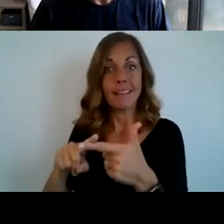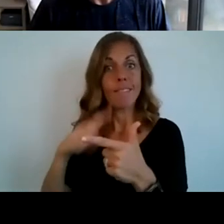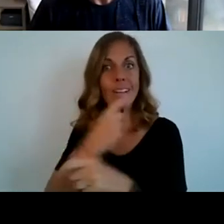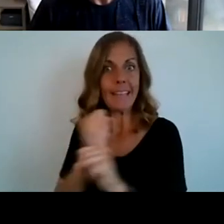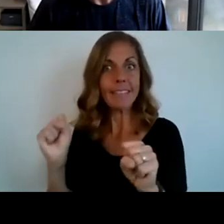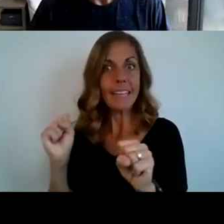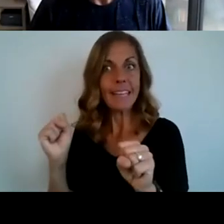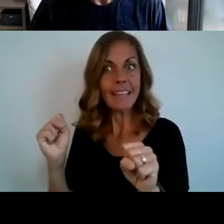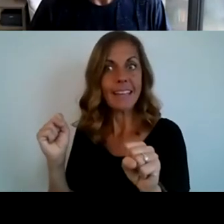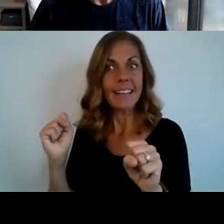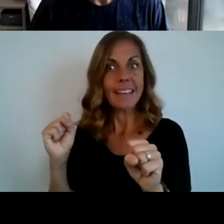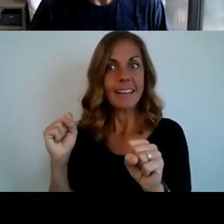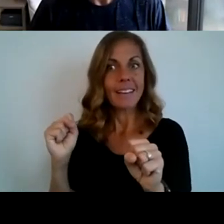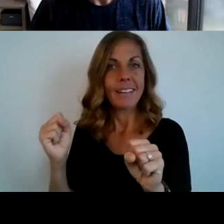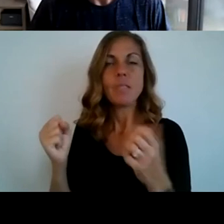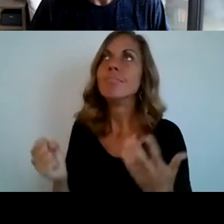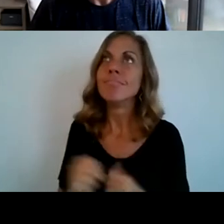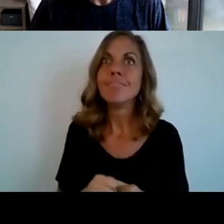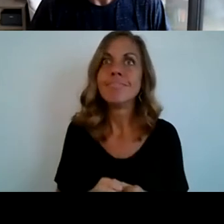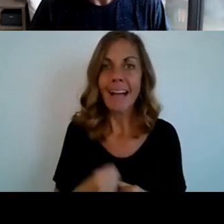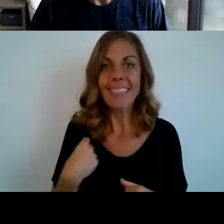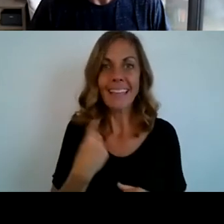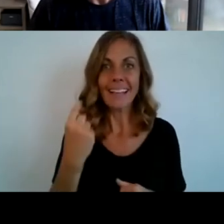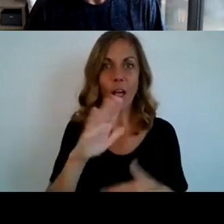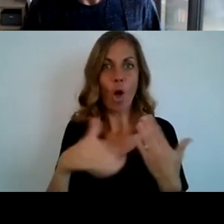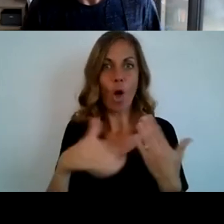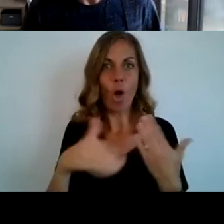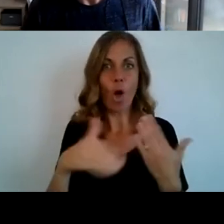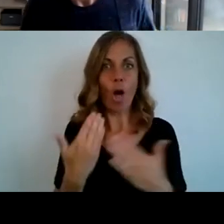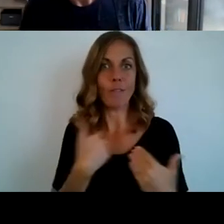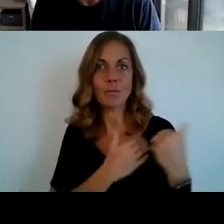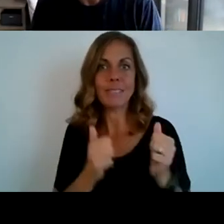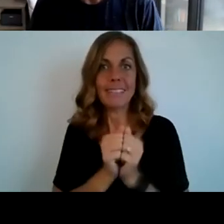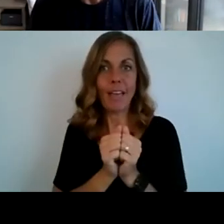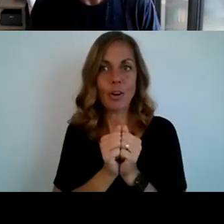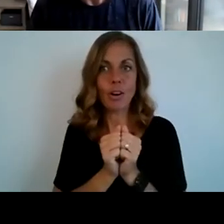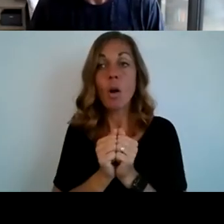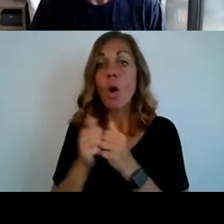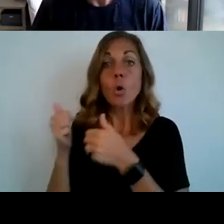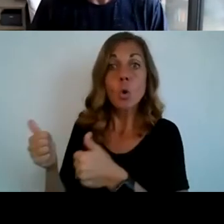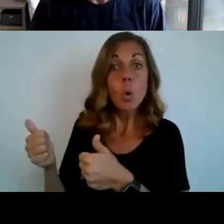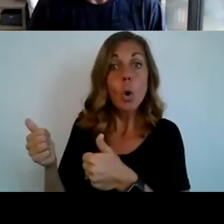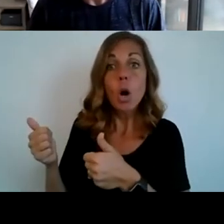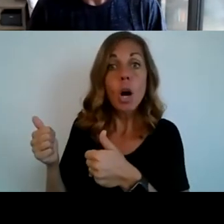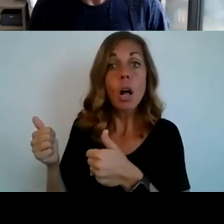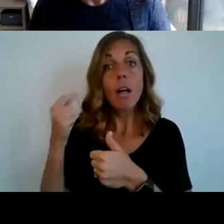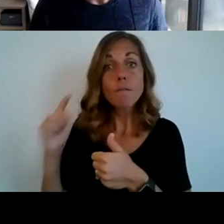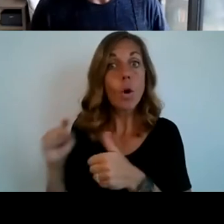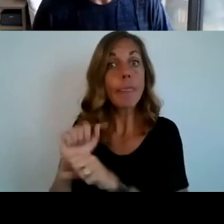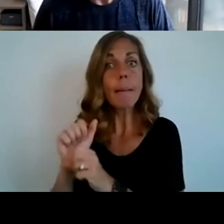should all, you know, it's kind of on all of us together. Right? It's like great for employees and those organizations to apply pressure and make sure that they have what